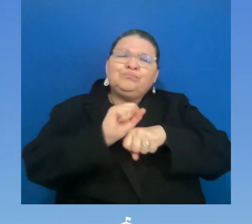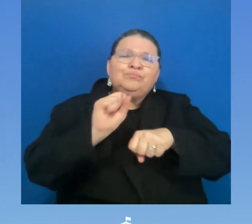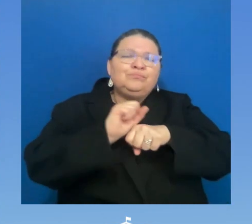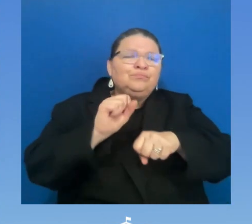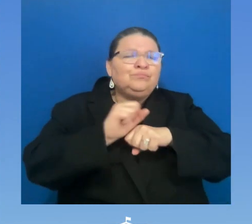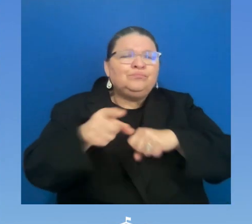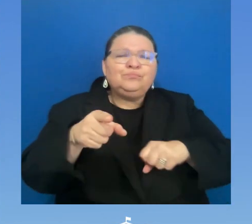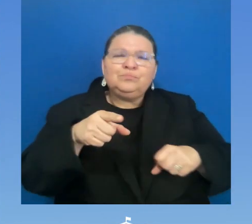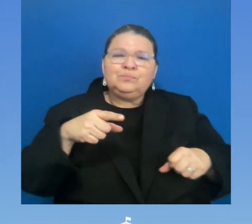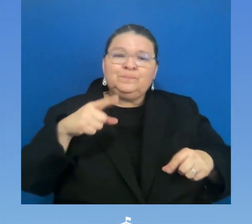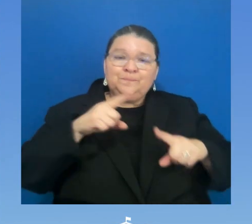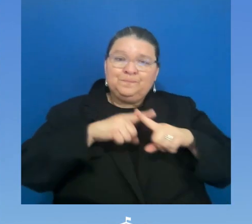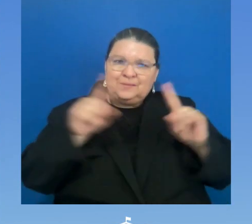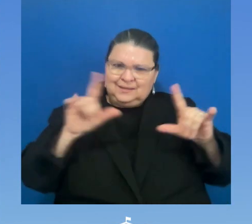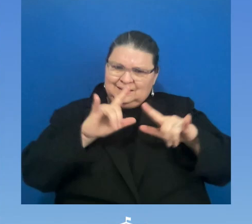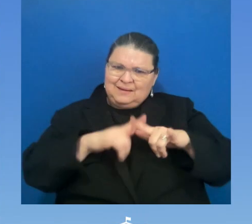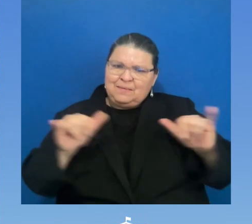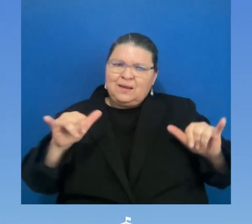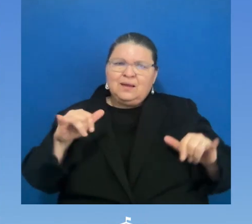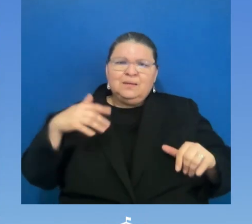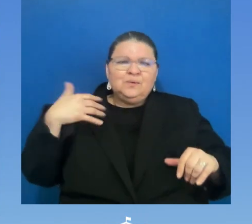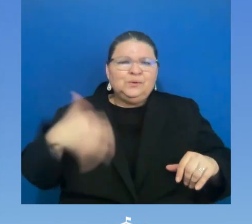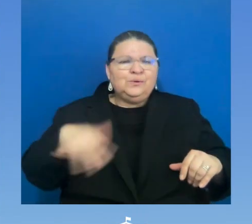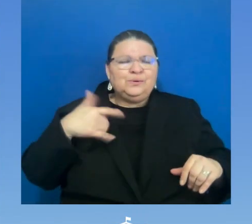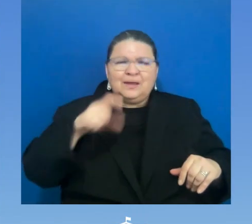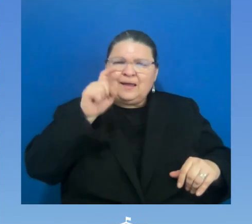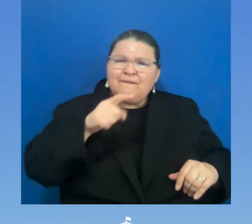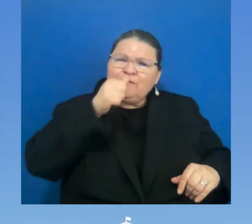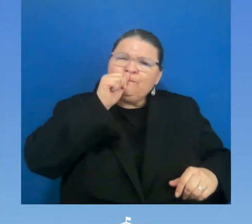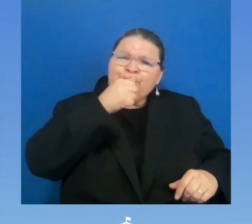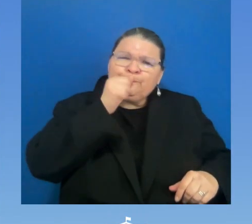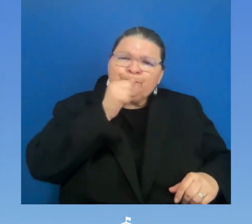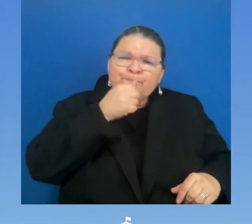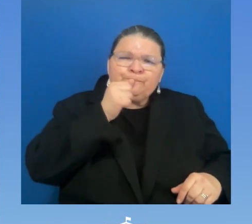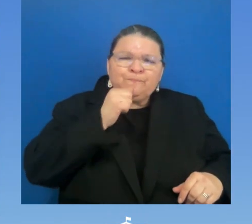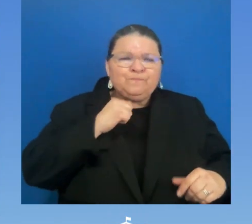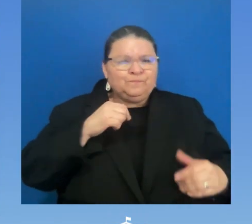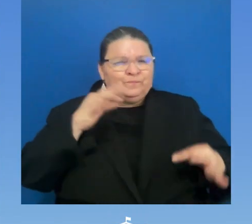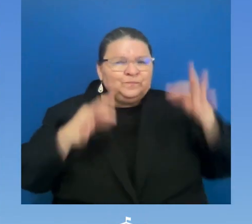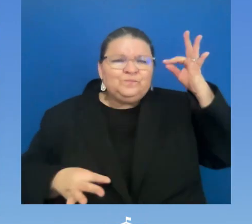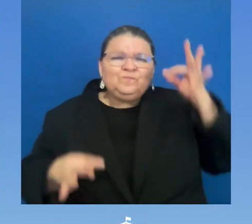Ms. Scurry: Right. The Vice President: -- to just get paid for the value of your work.